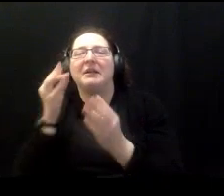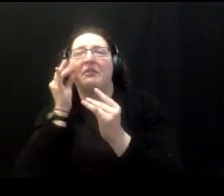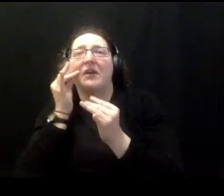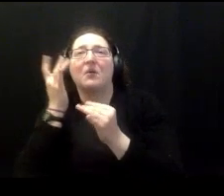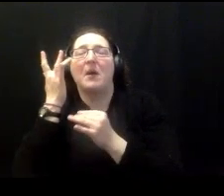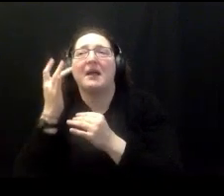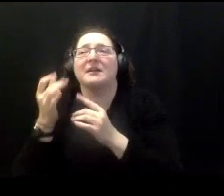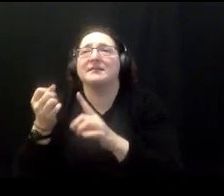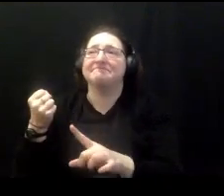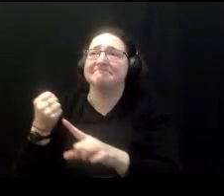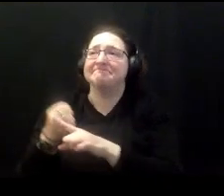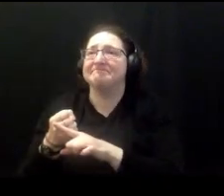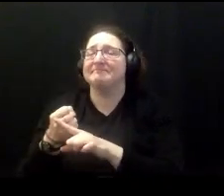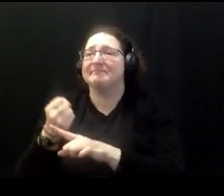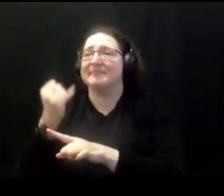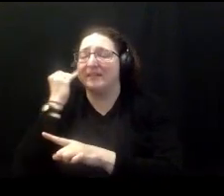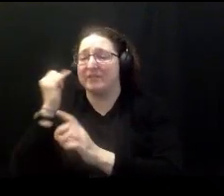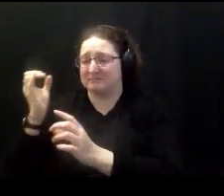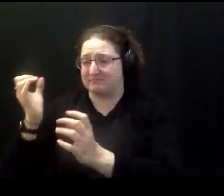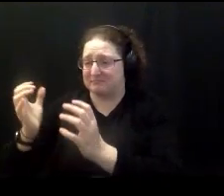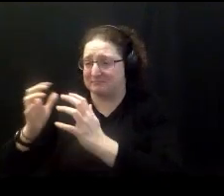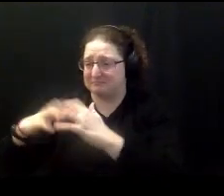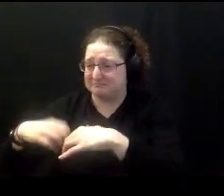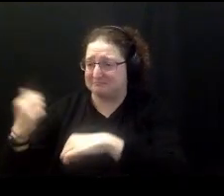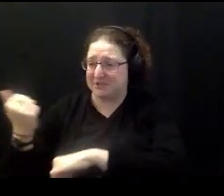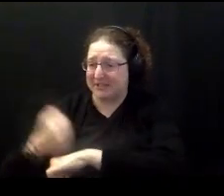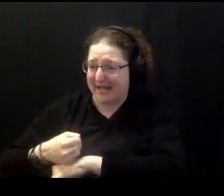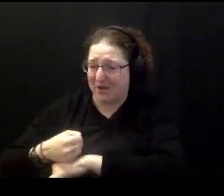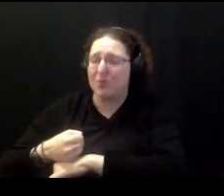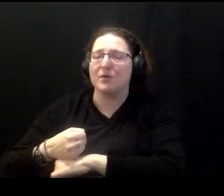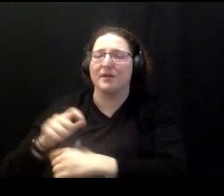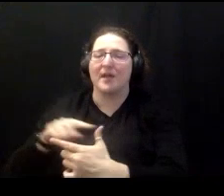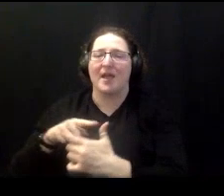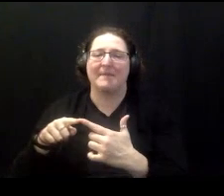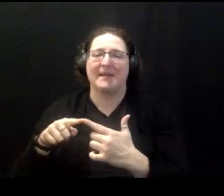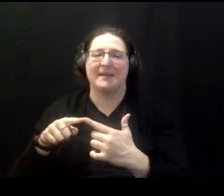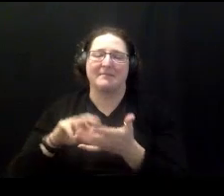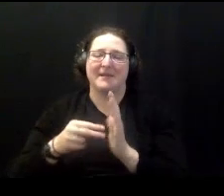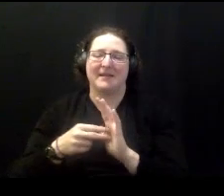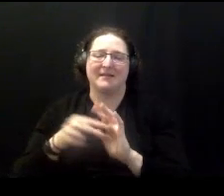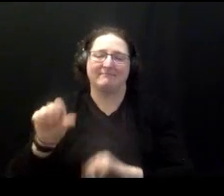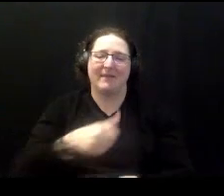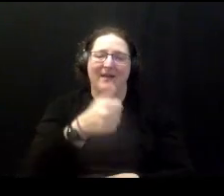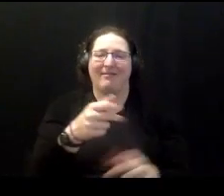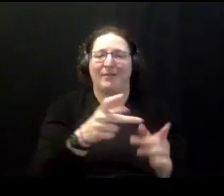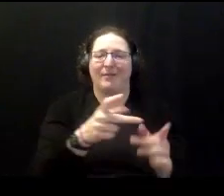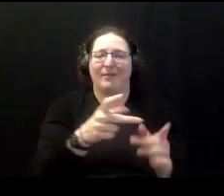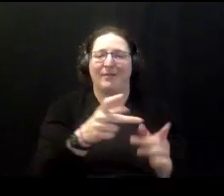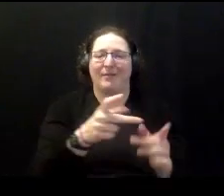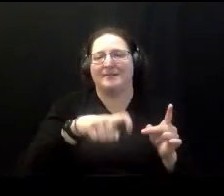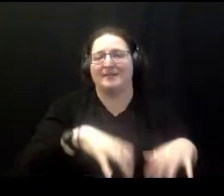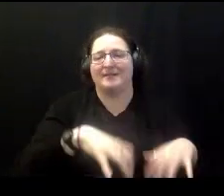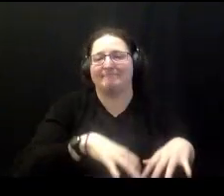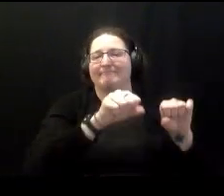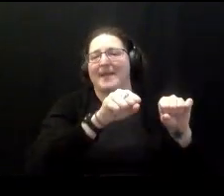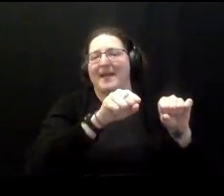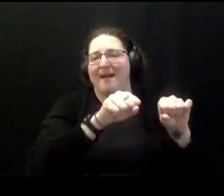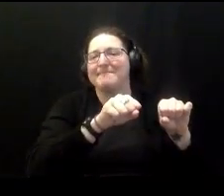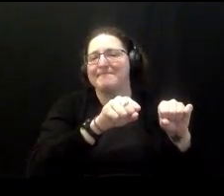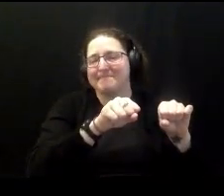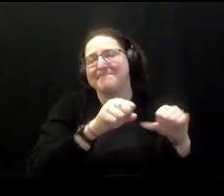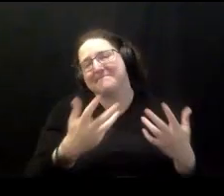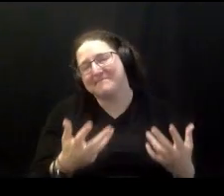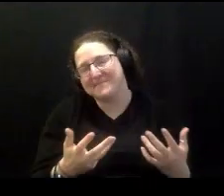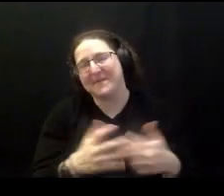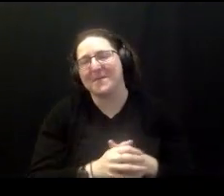was rendered inoperable by, for instance, an internal fire. So, again, these are